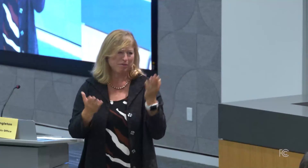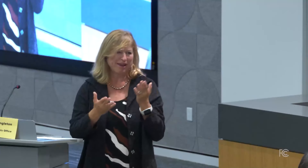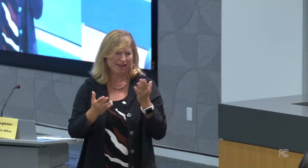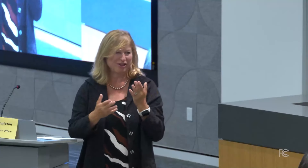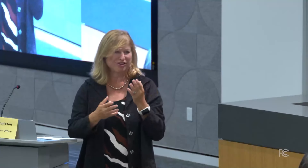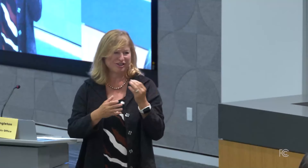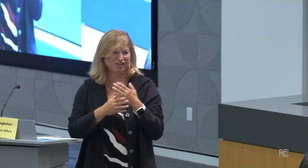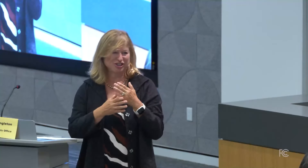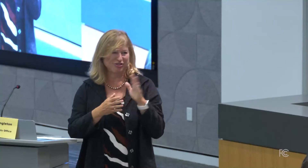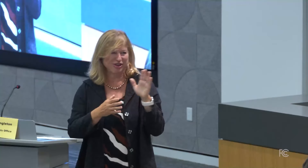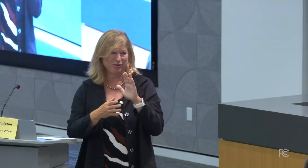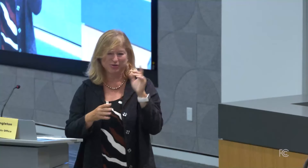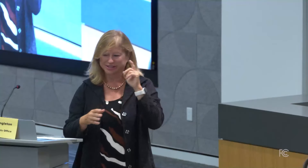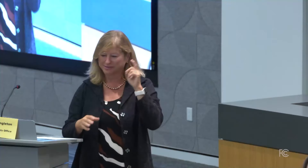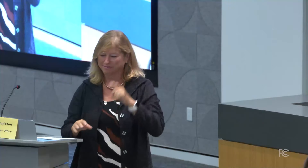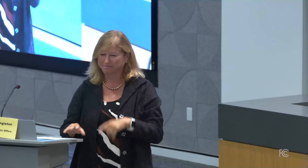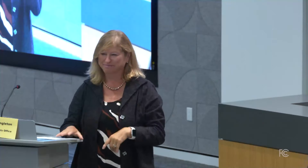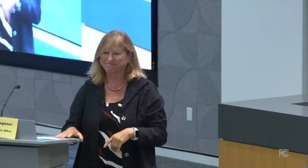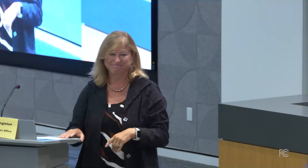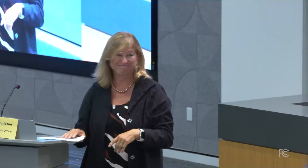DOMESTIC POLICY COUNCIL DIRECTOR FOR DOMESTIC POYL RACHEL PATTERSON AS WELL AS BILL WALLACE WHO IS AN